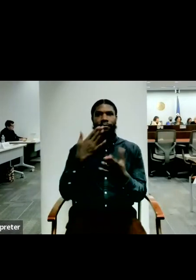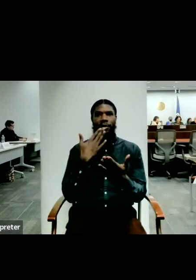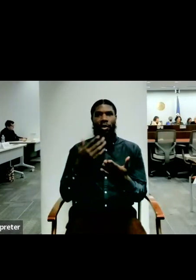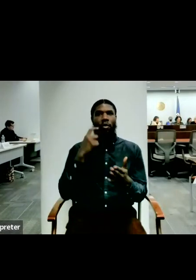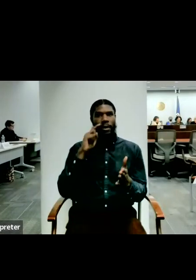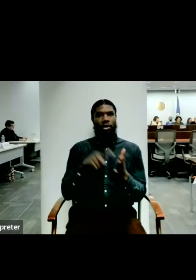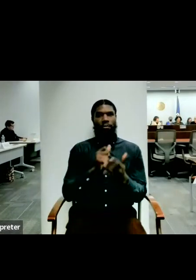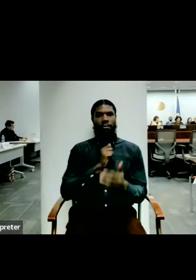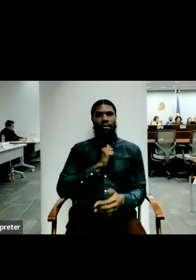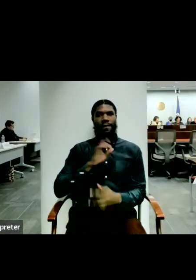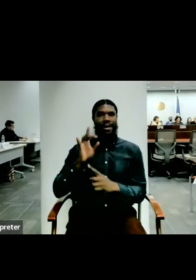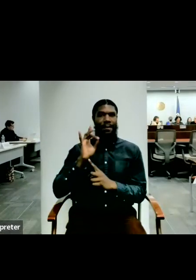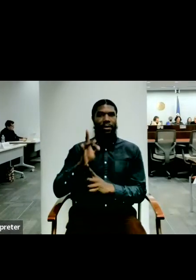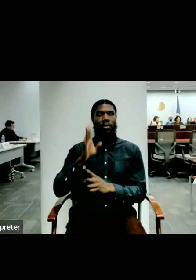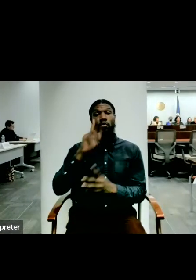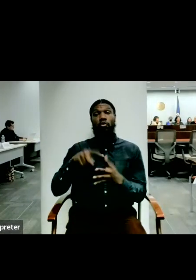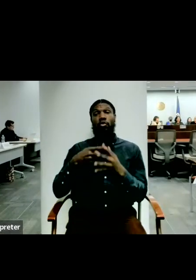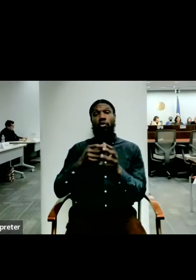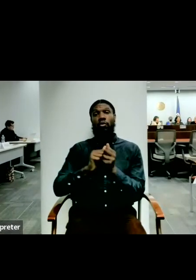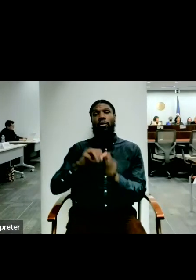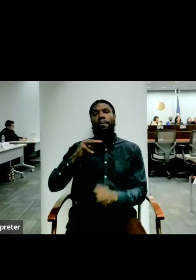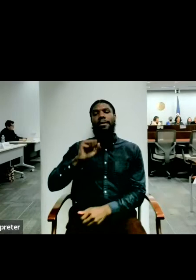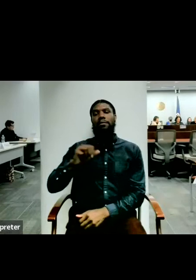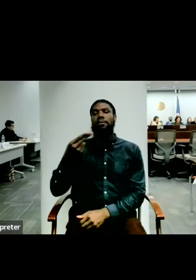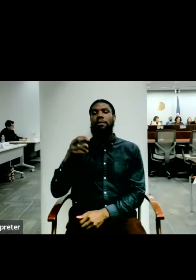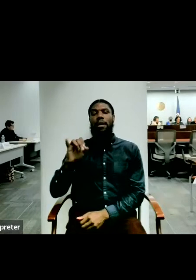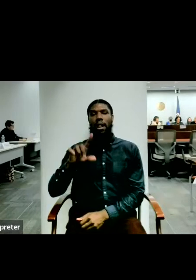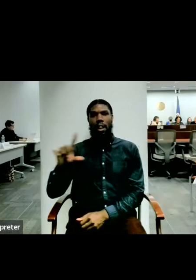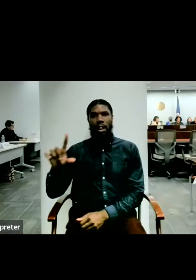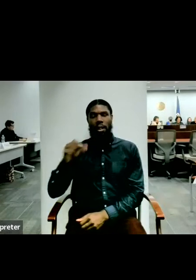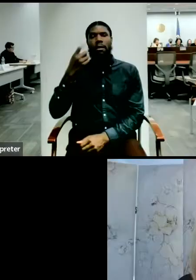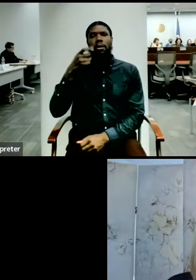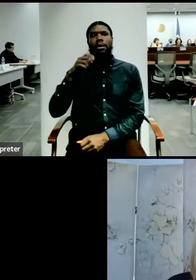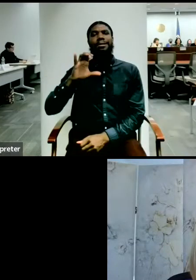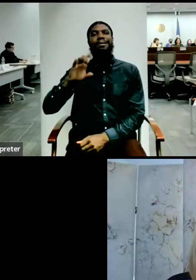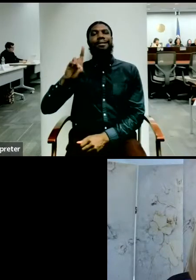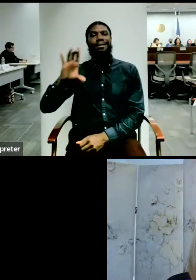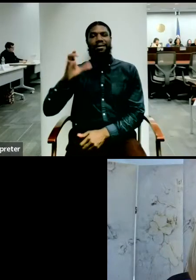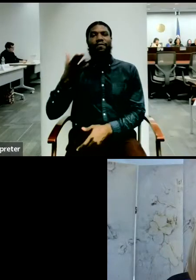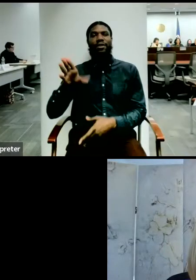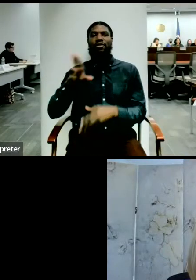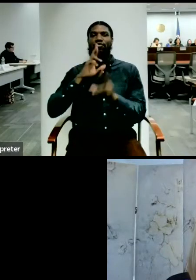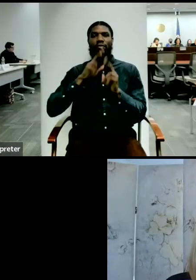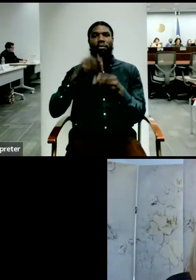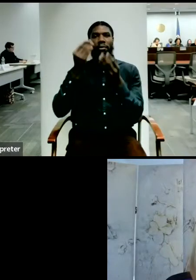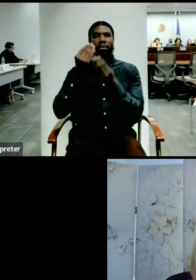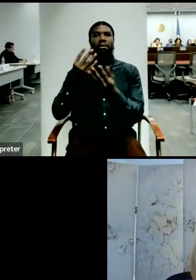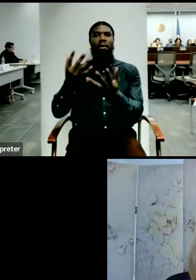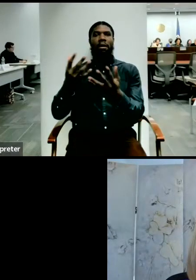I'll start with Ms. Hill. The CDC has reported that um one